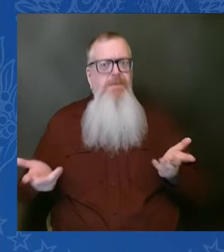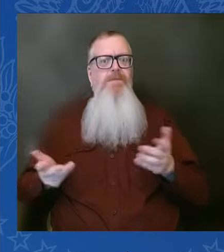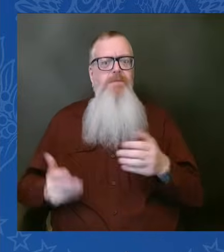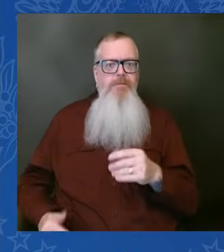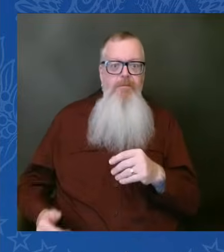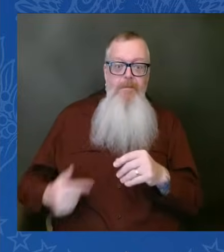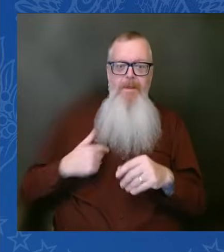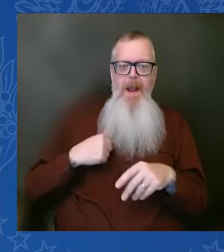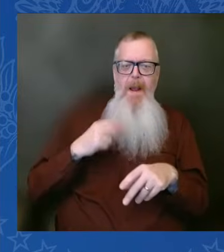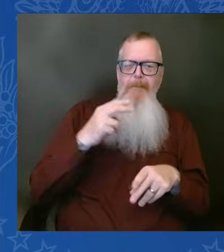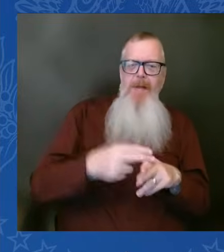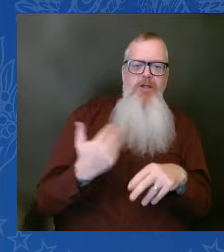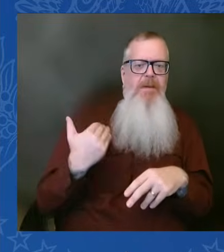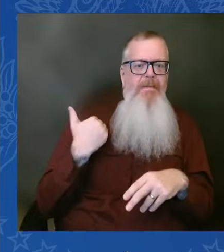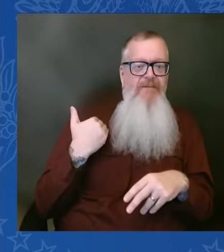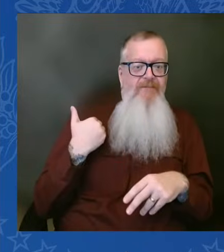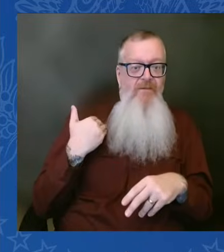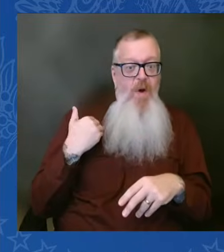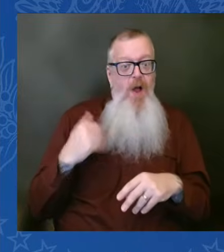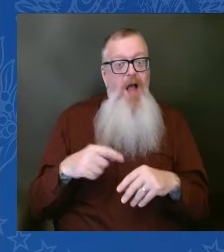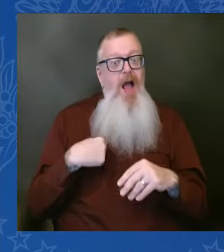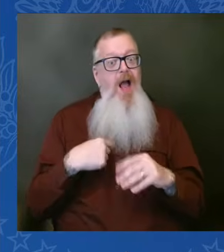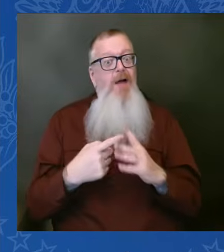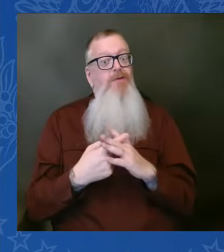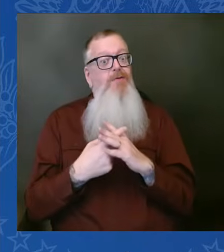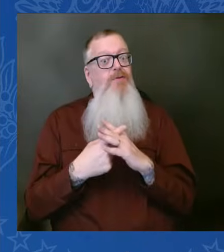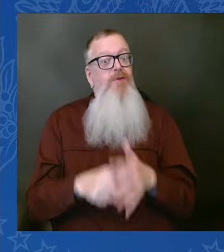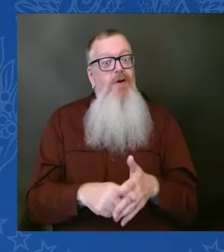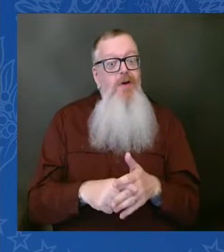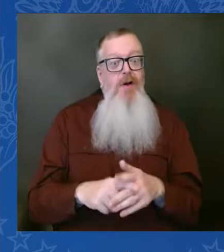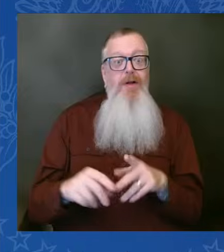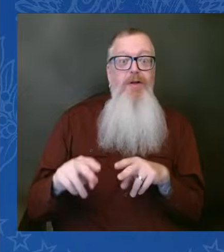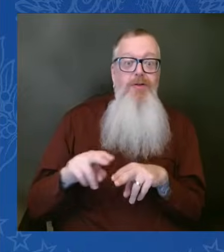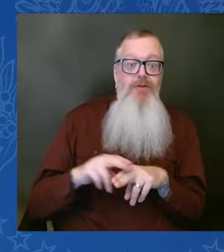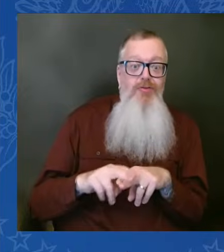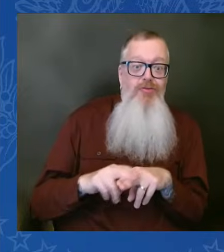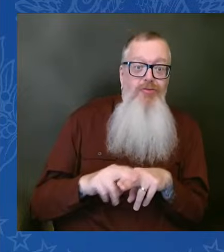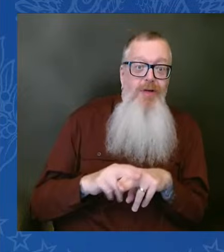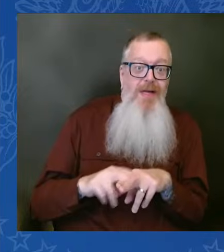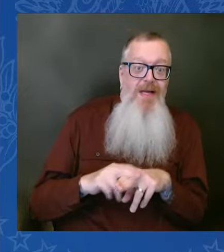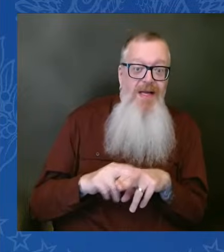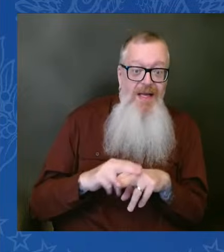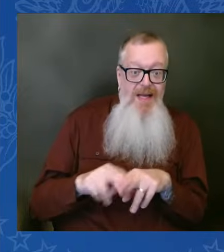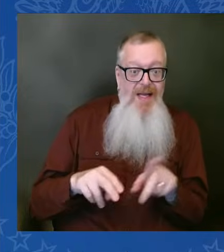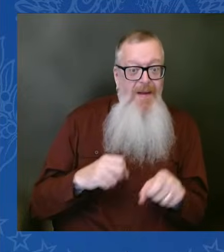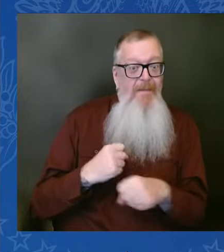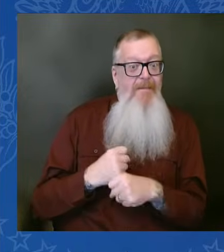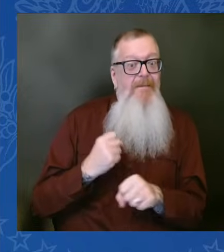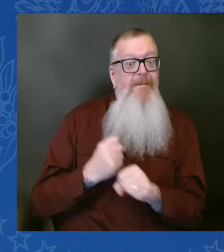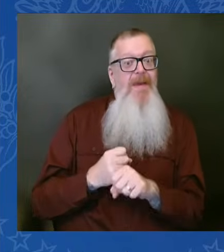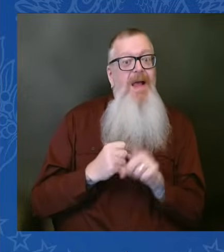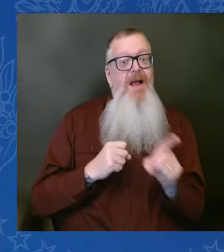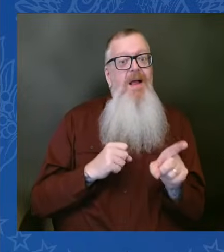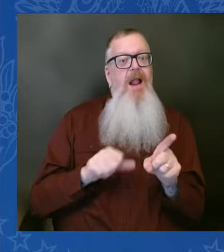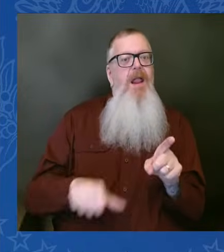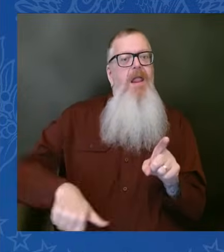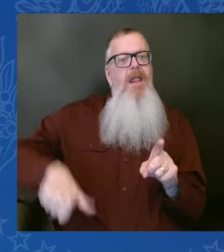semiconductor manufacturing had moved overseas. I was determined to bring it back so we wouldn’t be at the end of the supply chain; we’d be beginning of the supply chain.